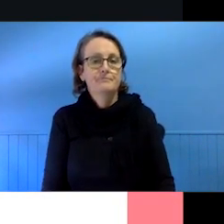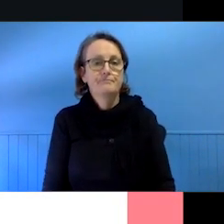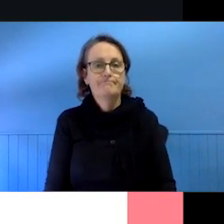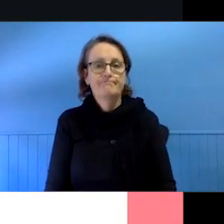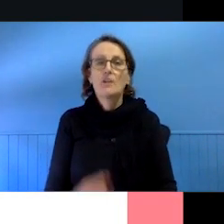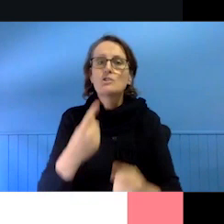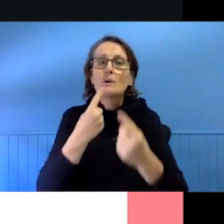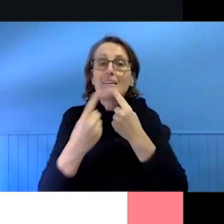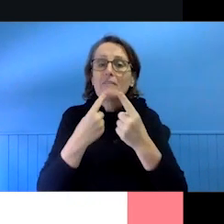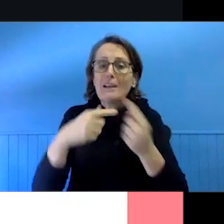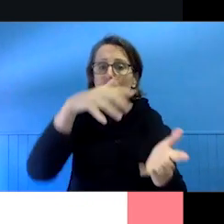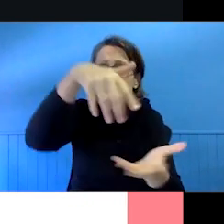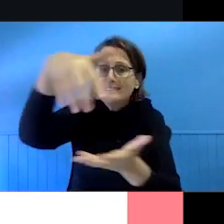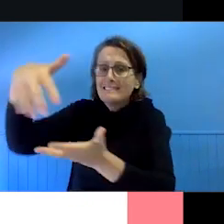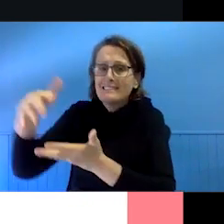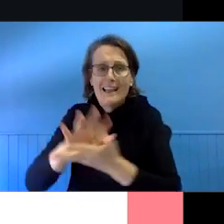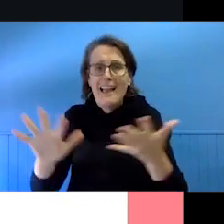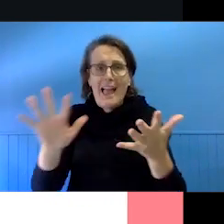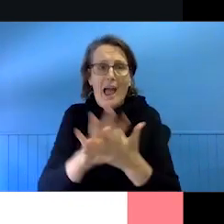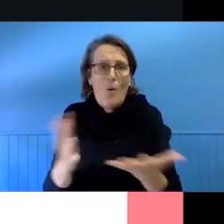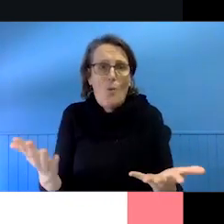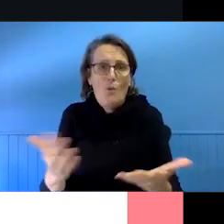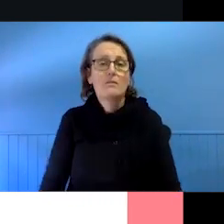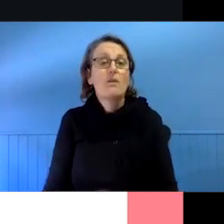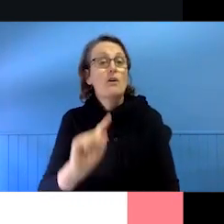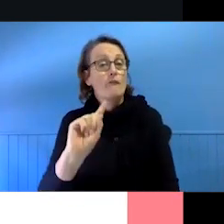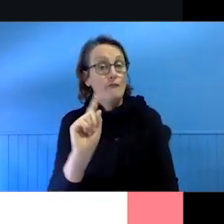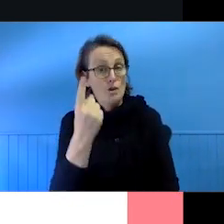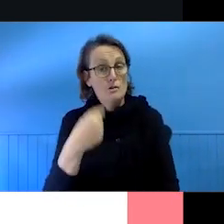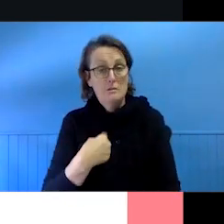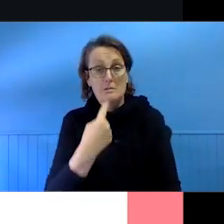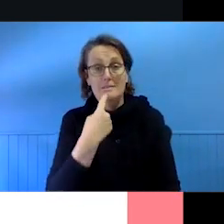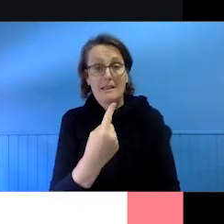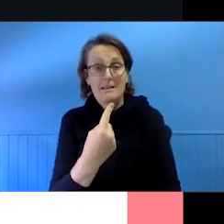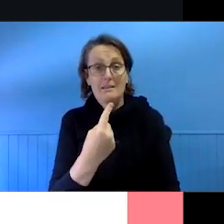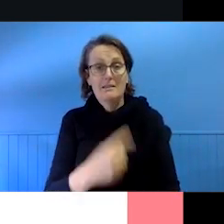information that we need to make decisions? The first thing I would recommend is media monitoring.